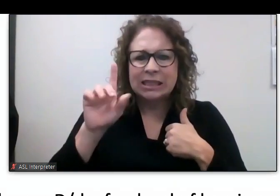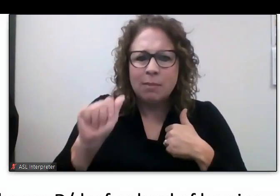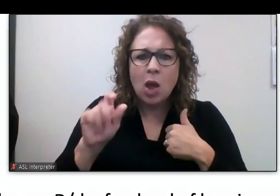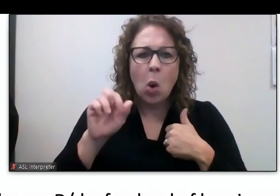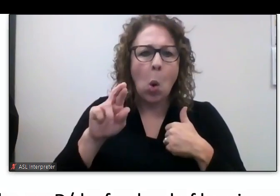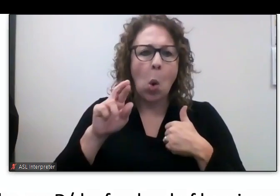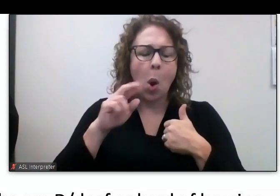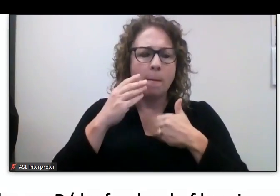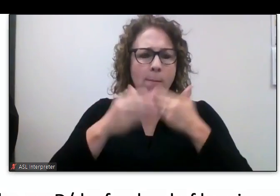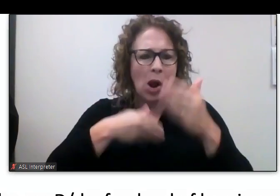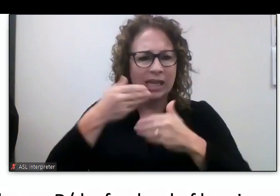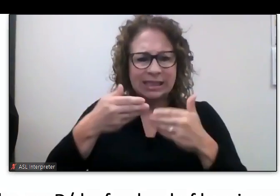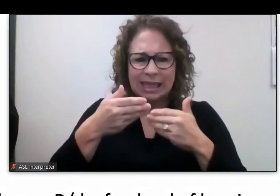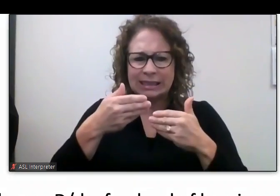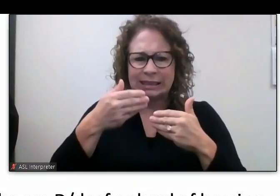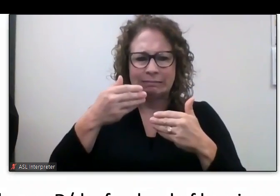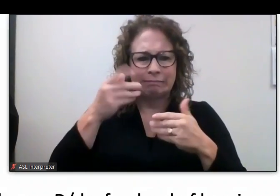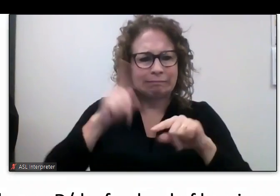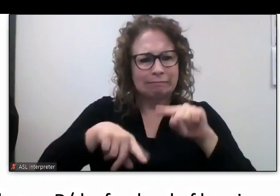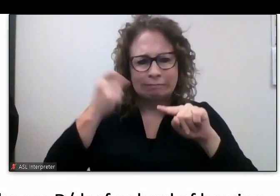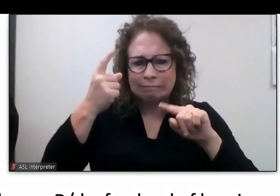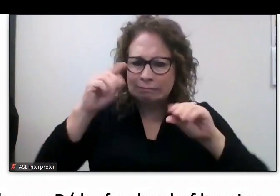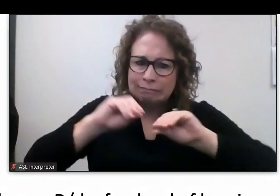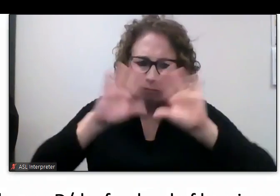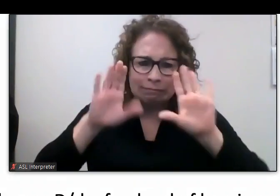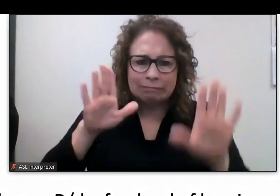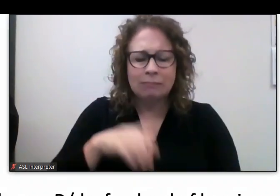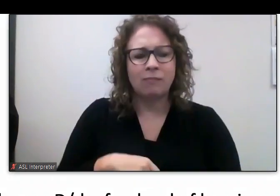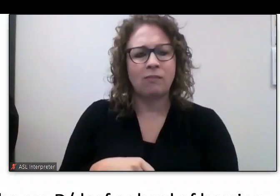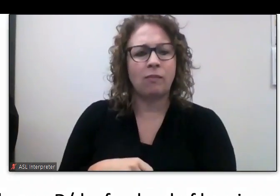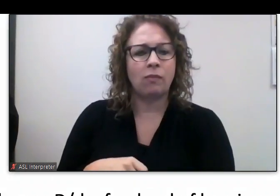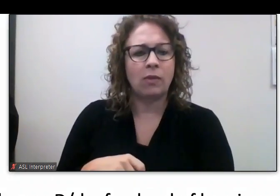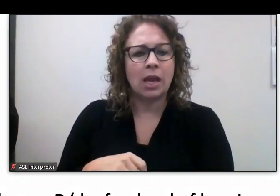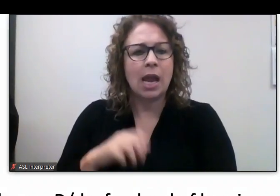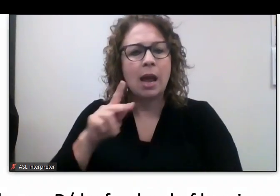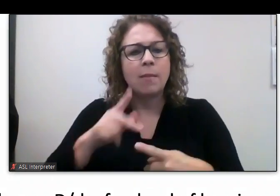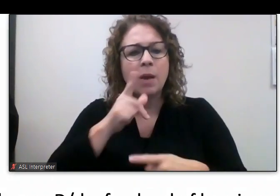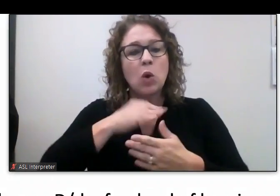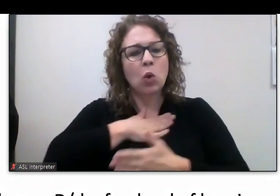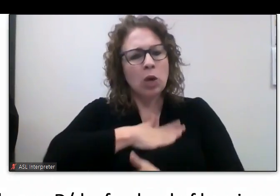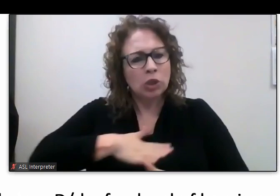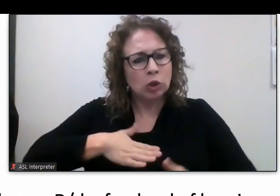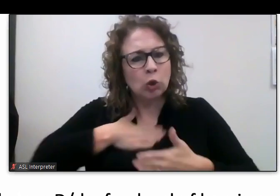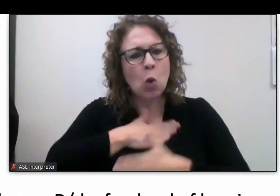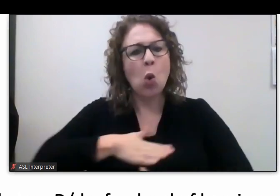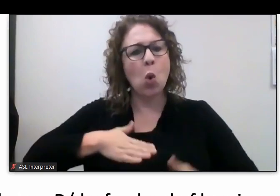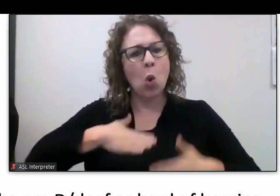processing disorders, people who enjoy watching videos